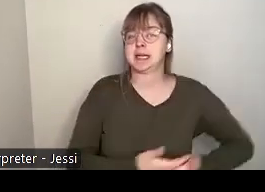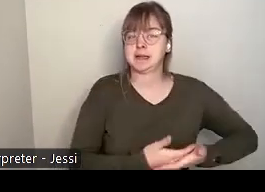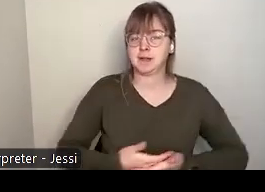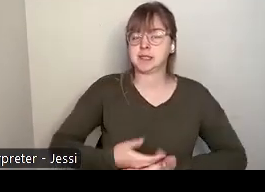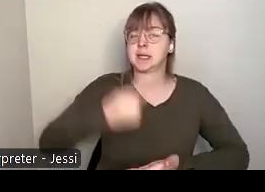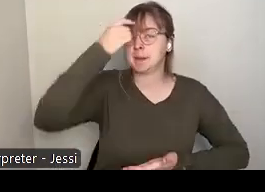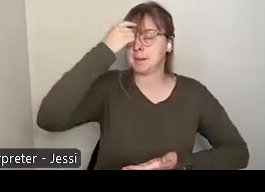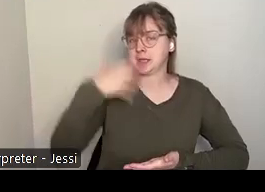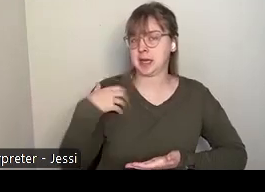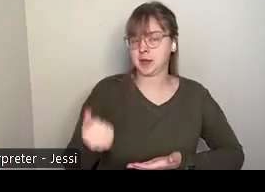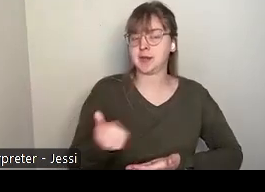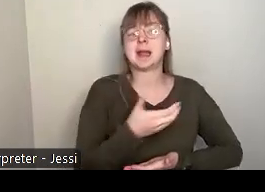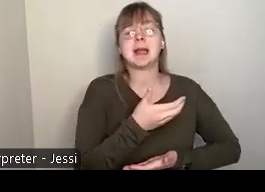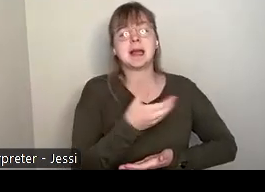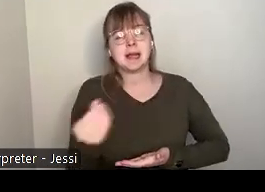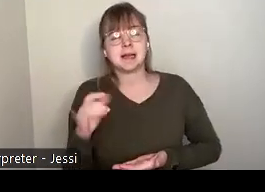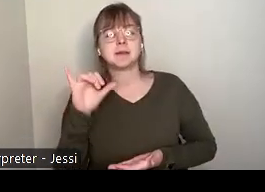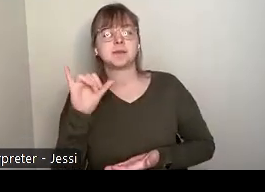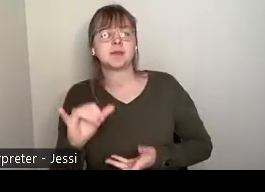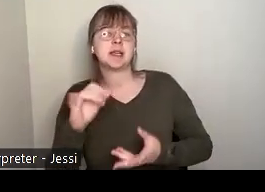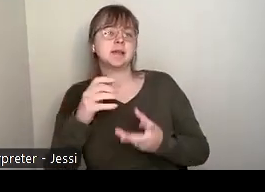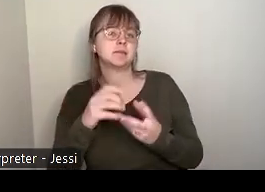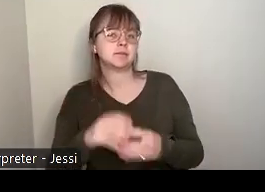and formed tenants of working with families and young children those were developed through the